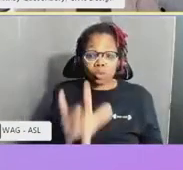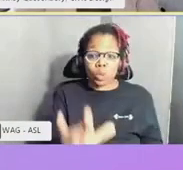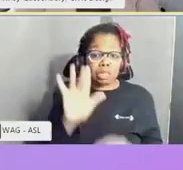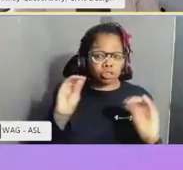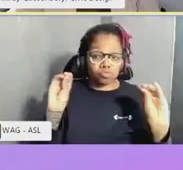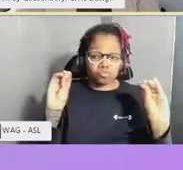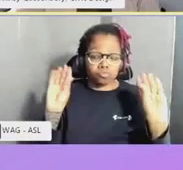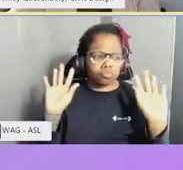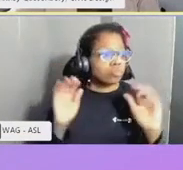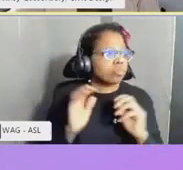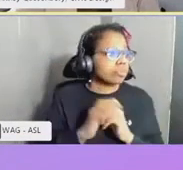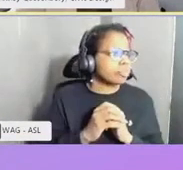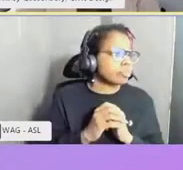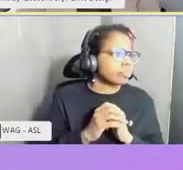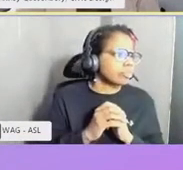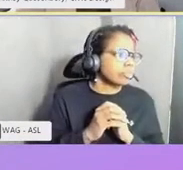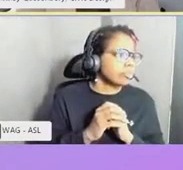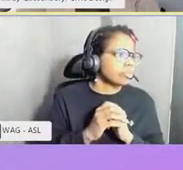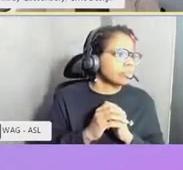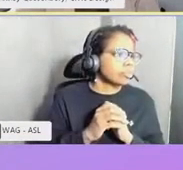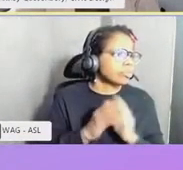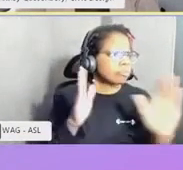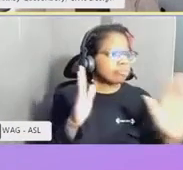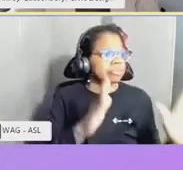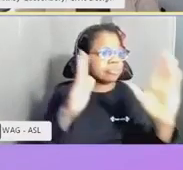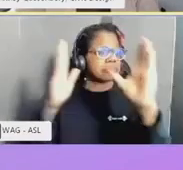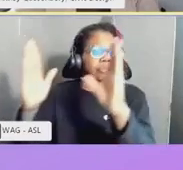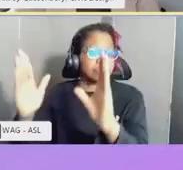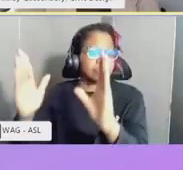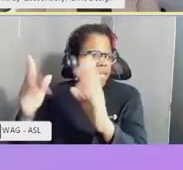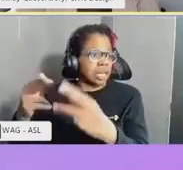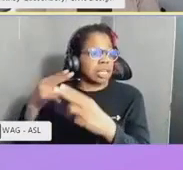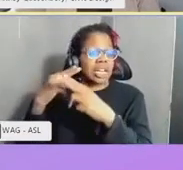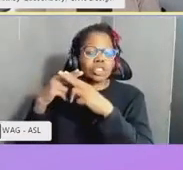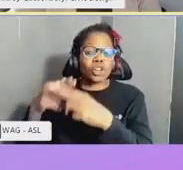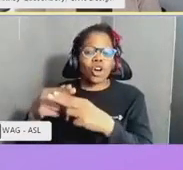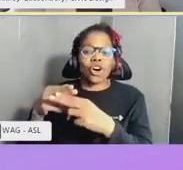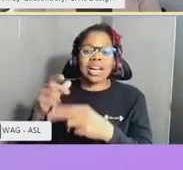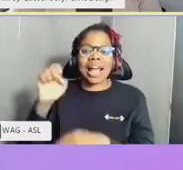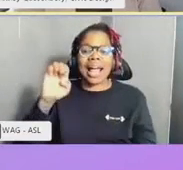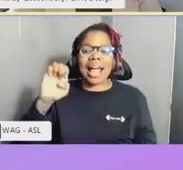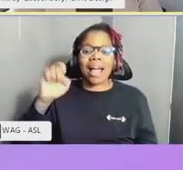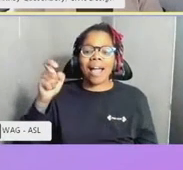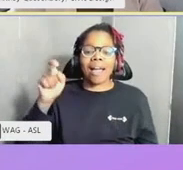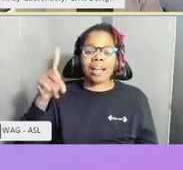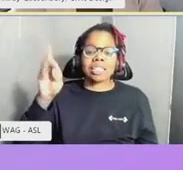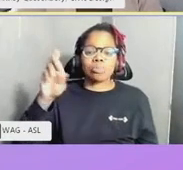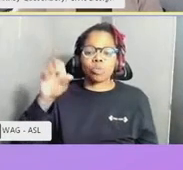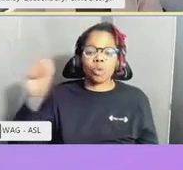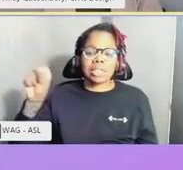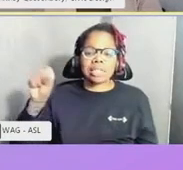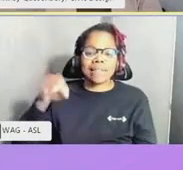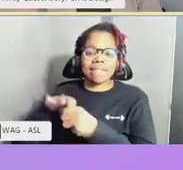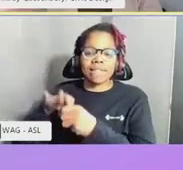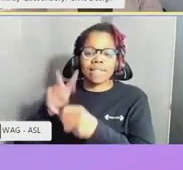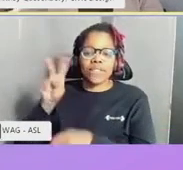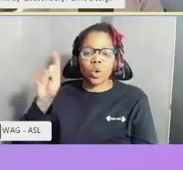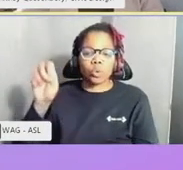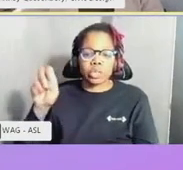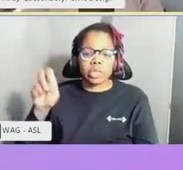it has the printer built in, so you can mark the ballot and print it out without having to touch the ballot. The thing next to it is called